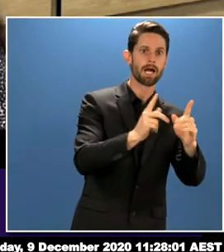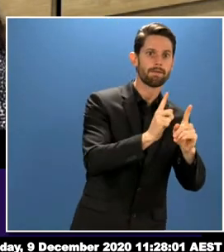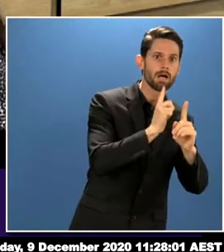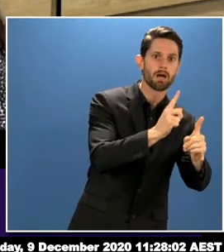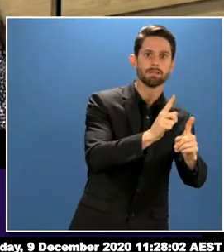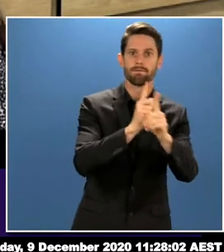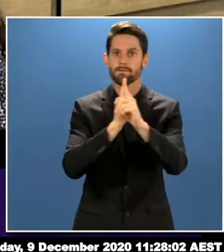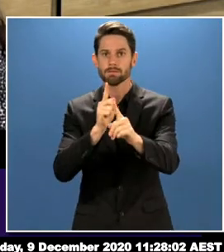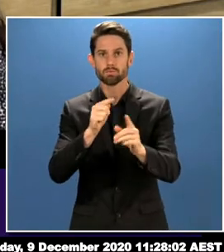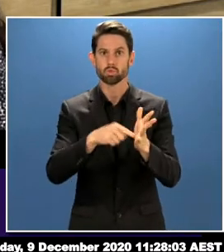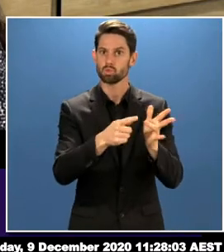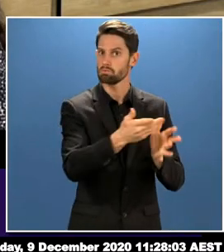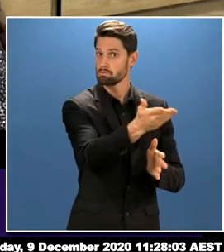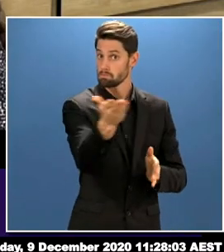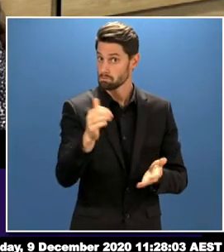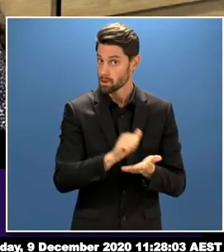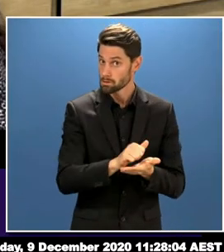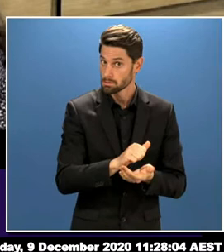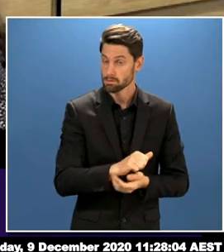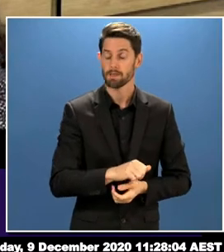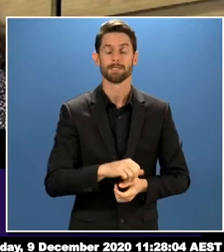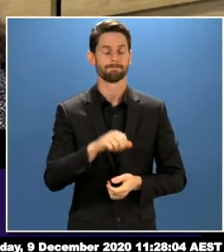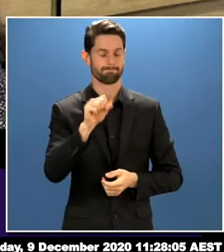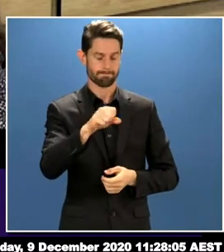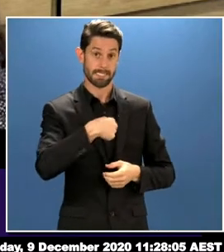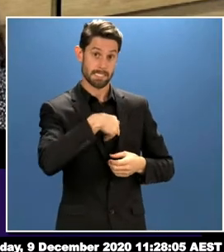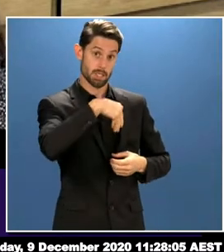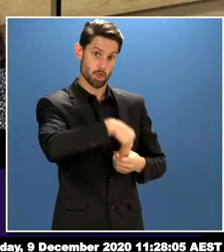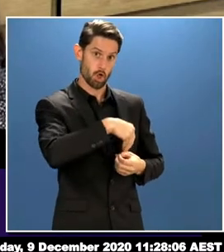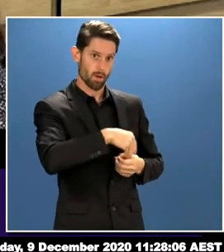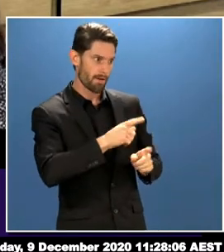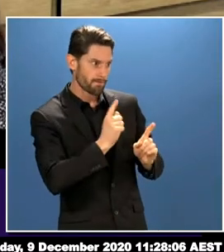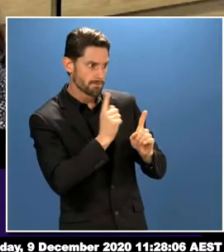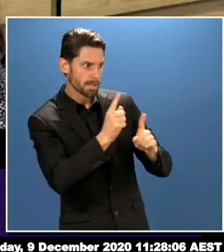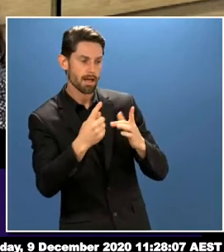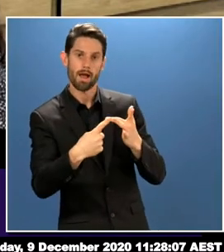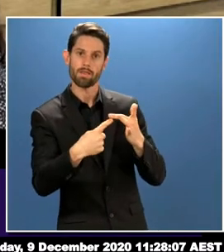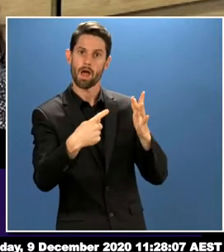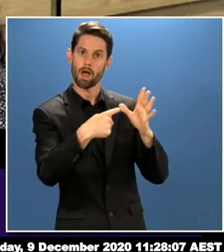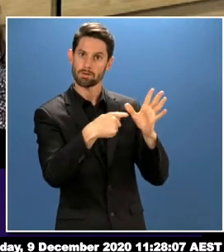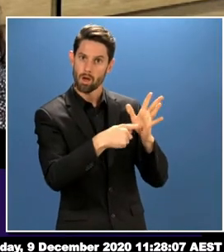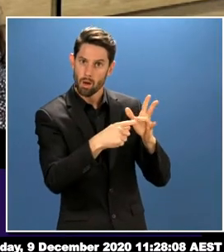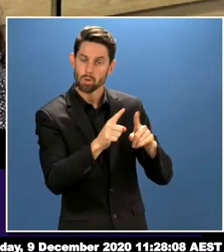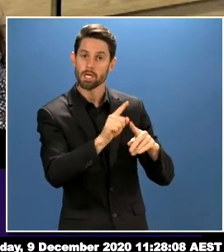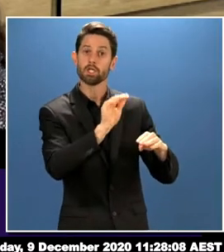So that's both internally and externally.